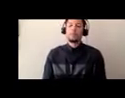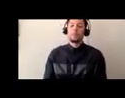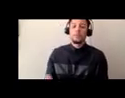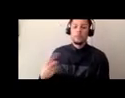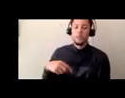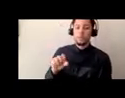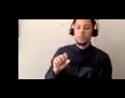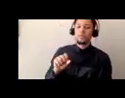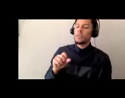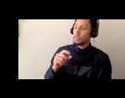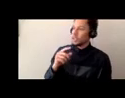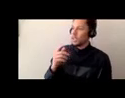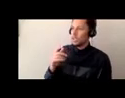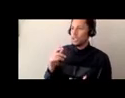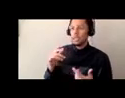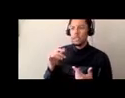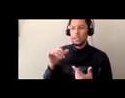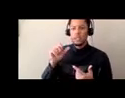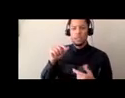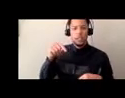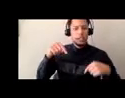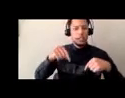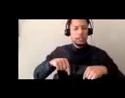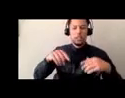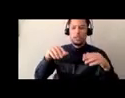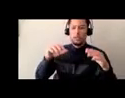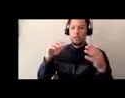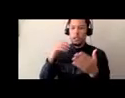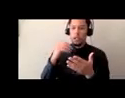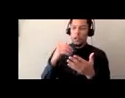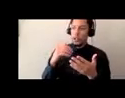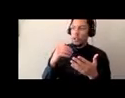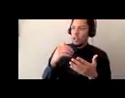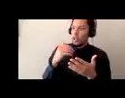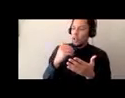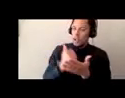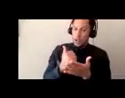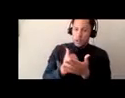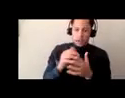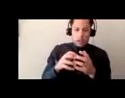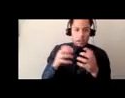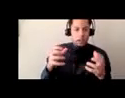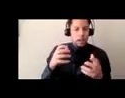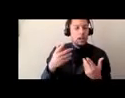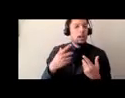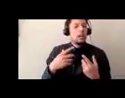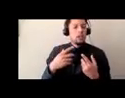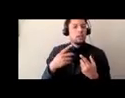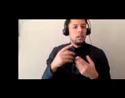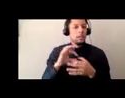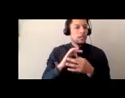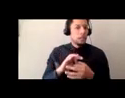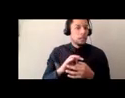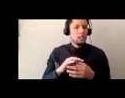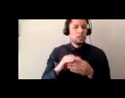In thinking about the master plan for aging from DAC's perspective with disability action